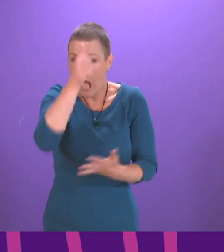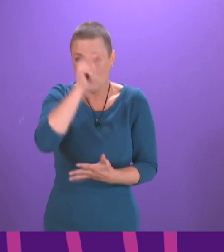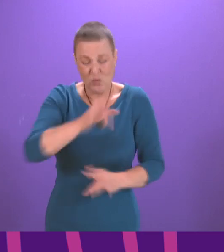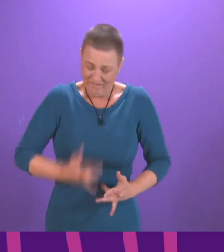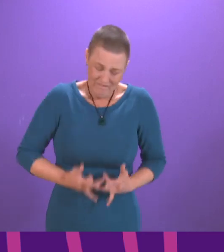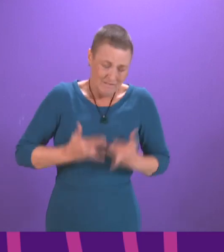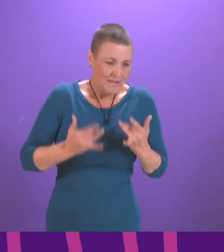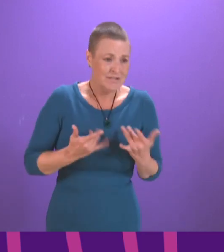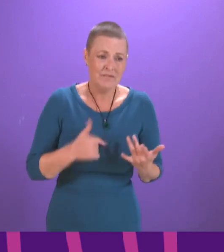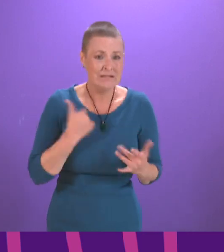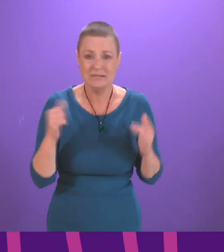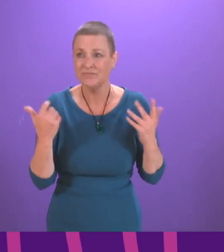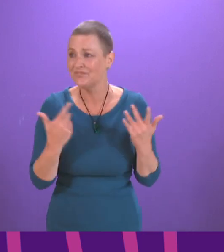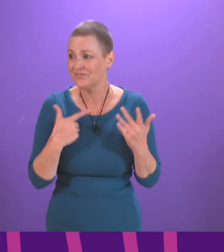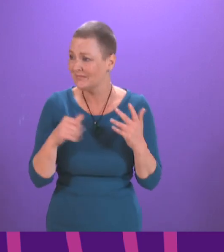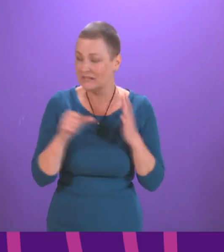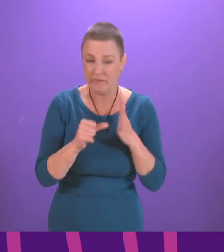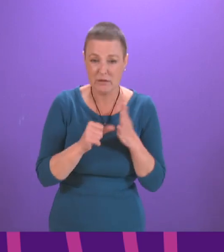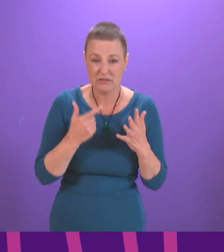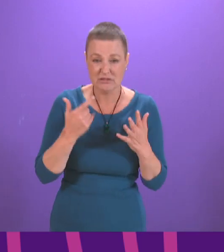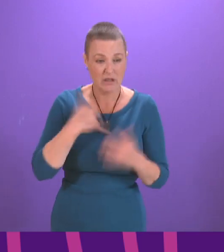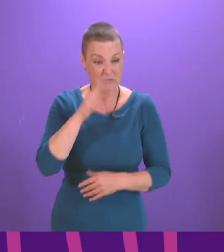that the restrictions can feel difficult for everybody—a quick glance across Europe right